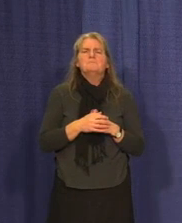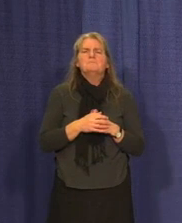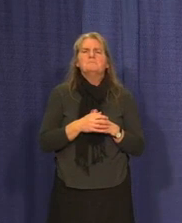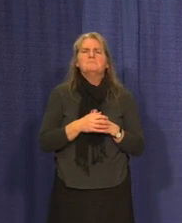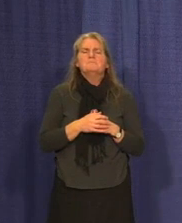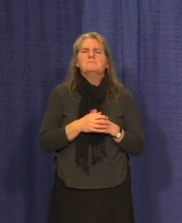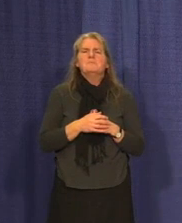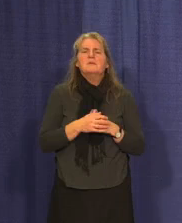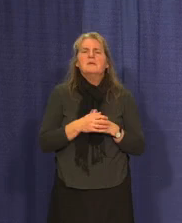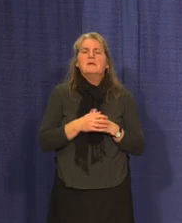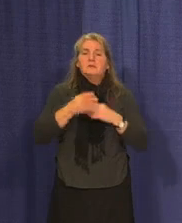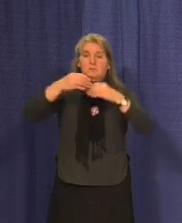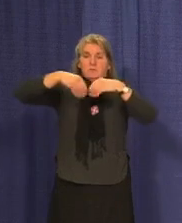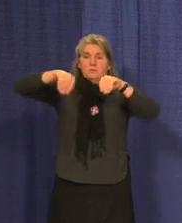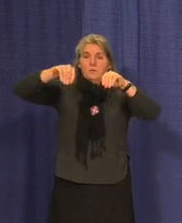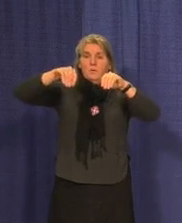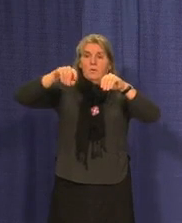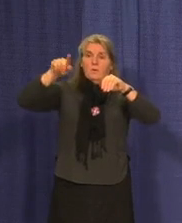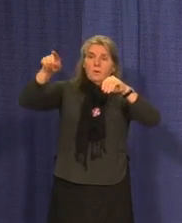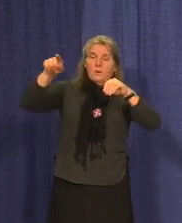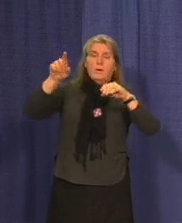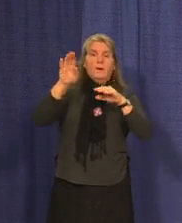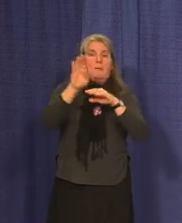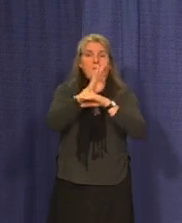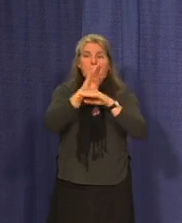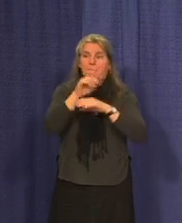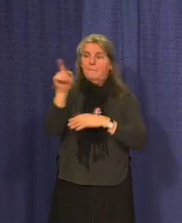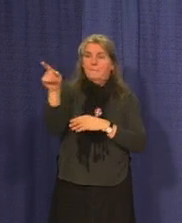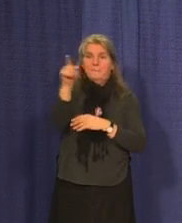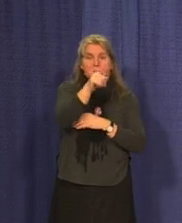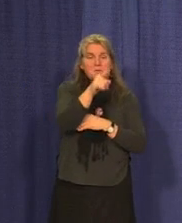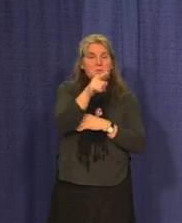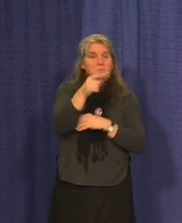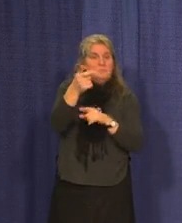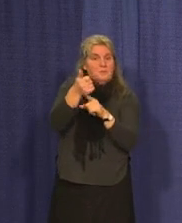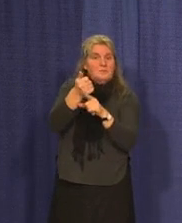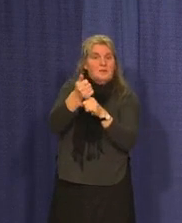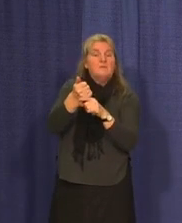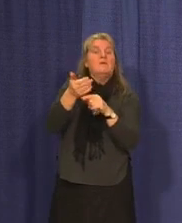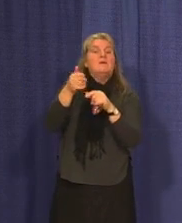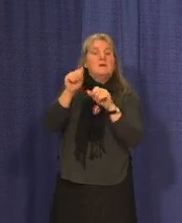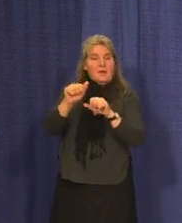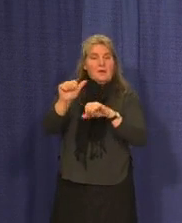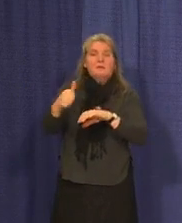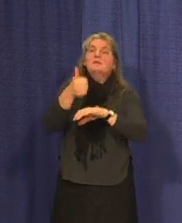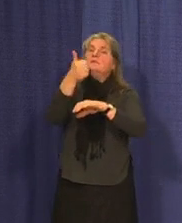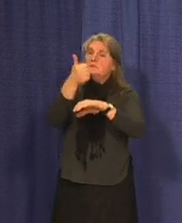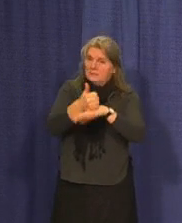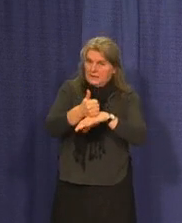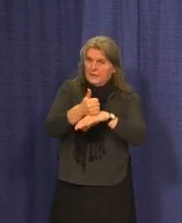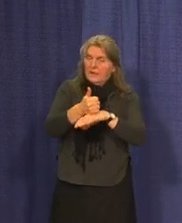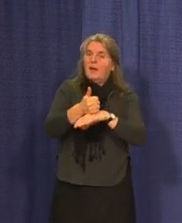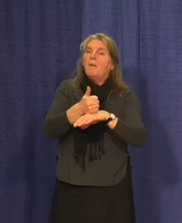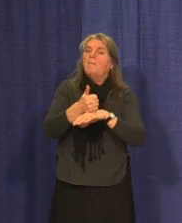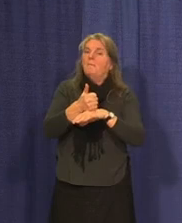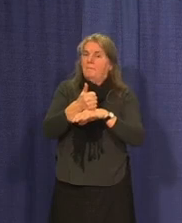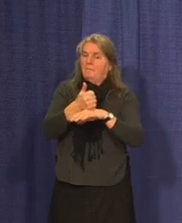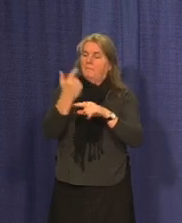First thing, I want to say that retail spaces and businesses can be set up to allow for proper